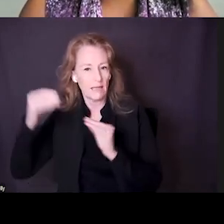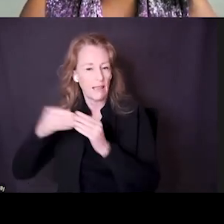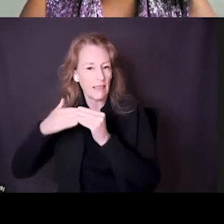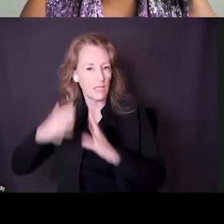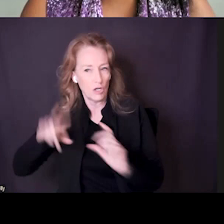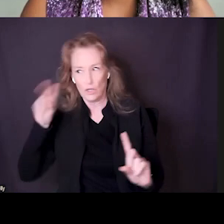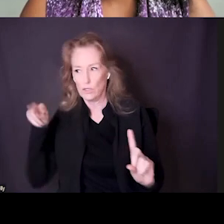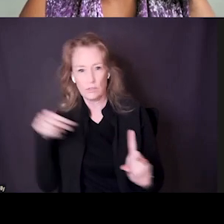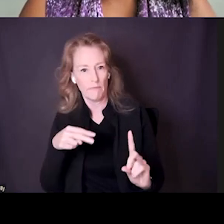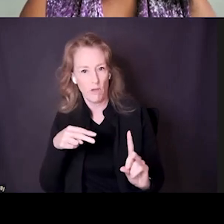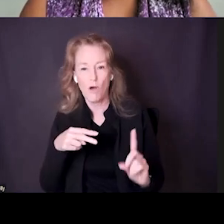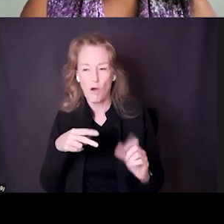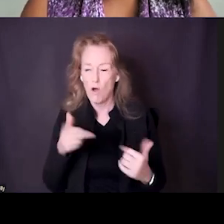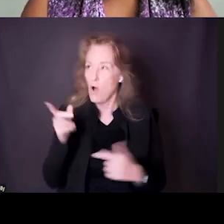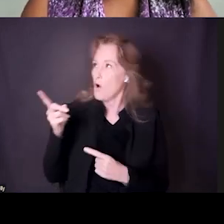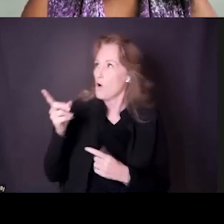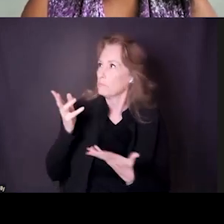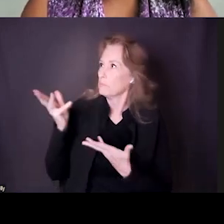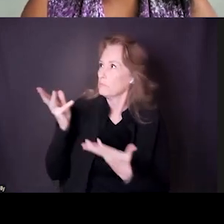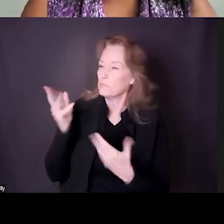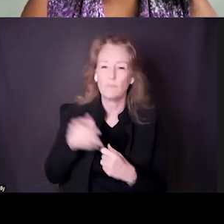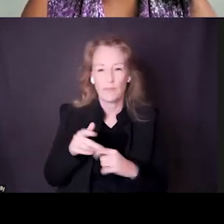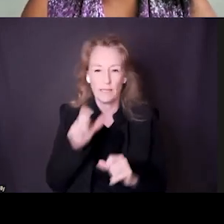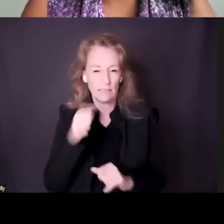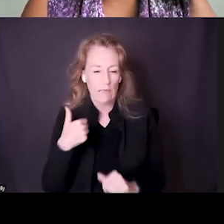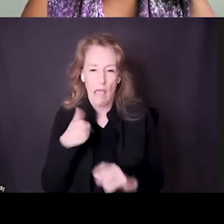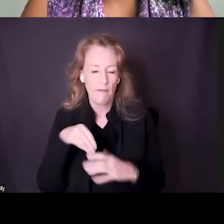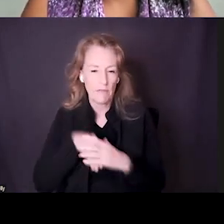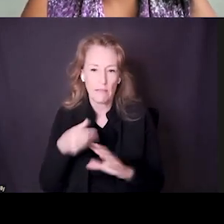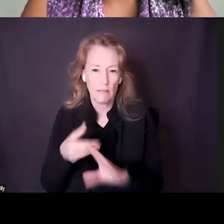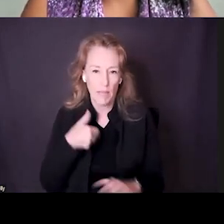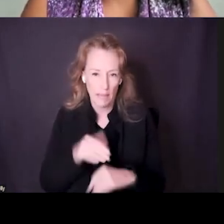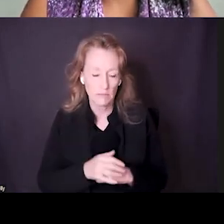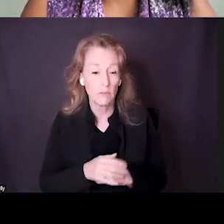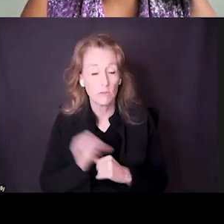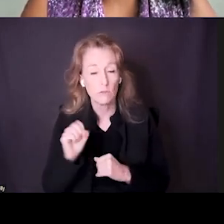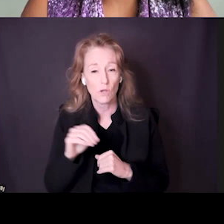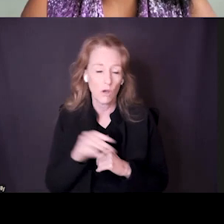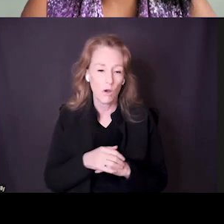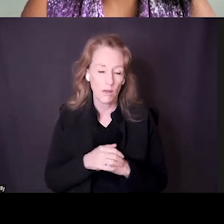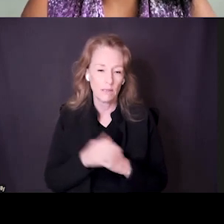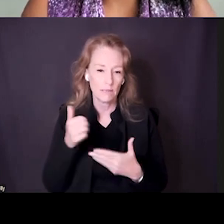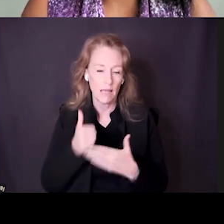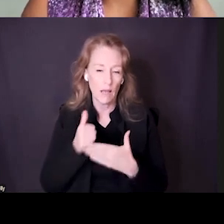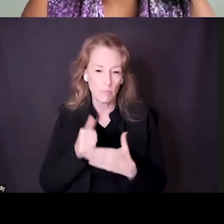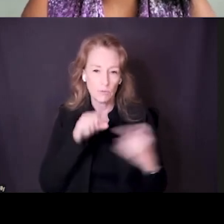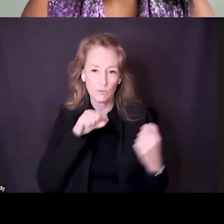PAST TOO AND I AM STRENGTHENING THE RELATIONSHIP BETWEEN THE STATE AND THE LOCAL COMMUNITIES.